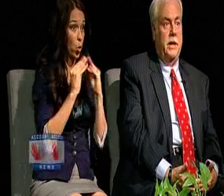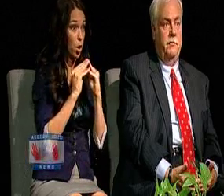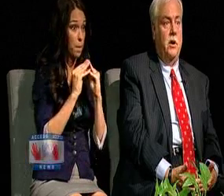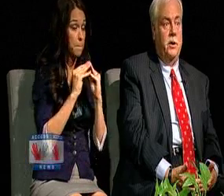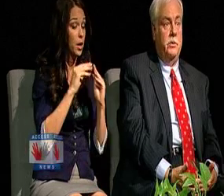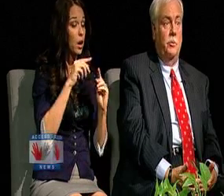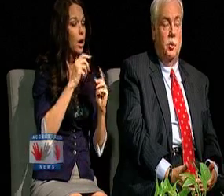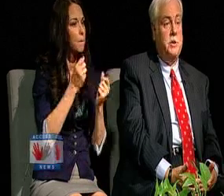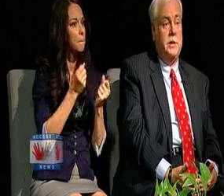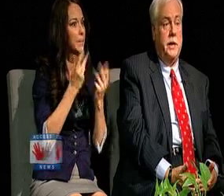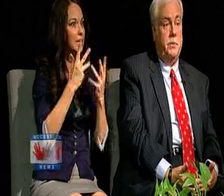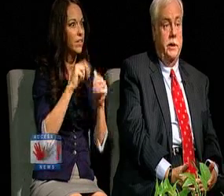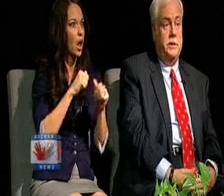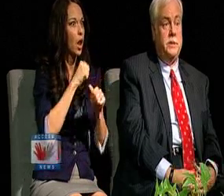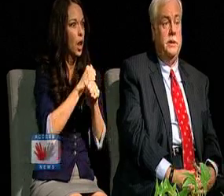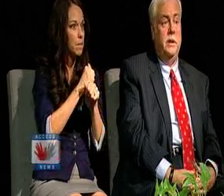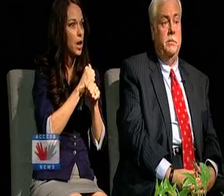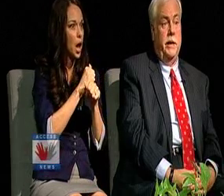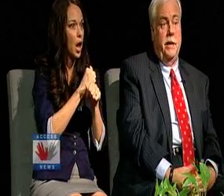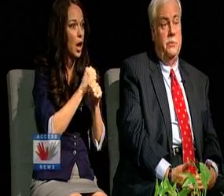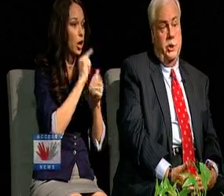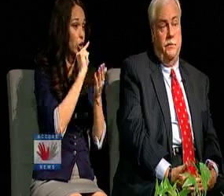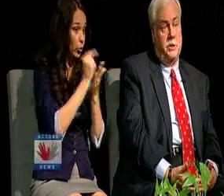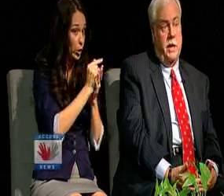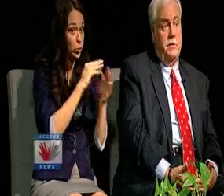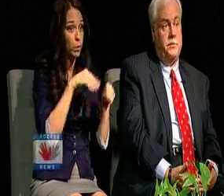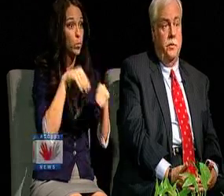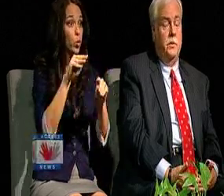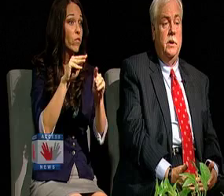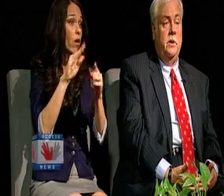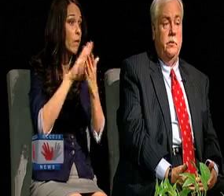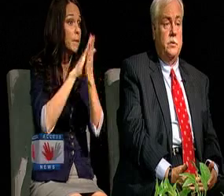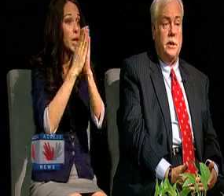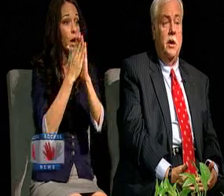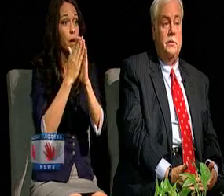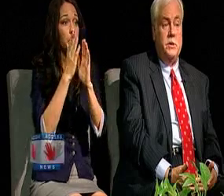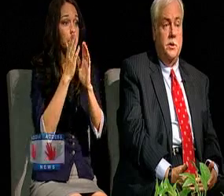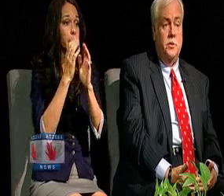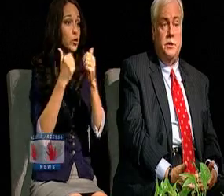have gone out and worked in campaigns, became Chief of Staffs for first aid office holders